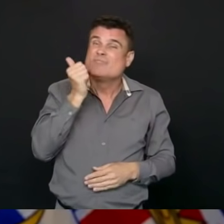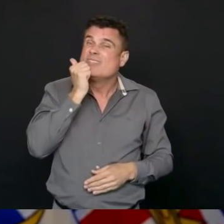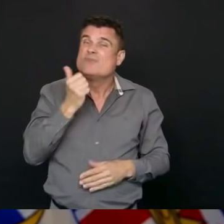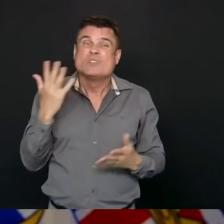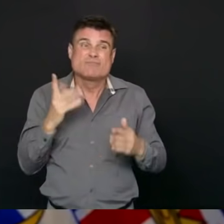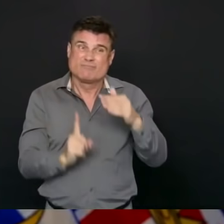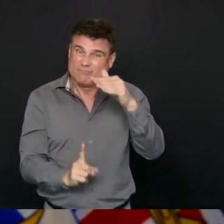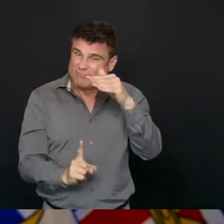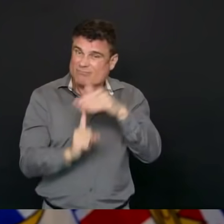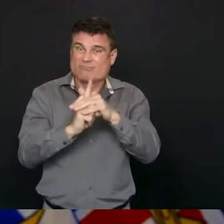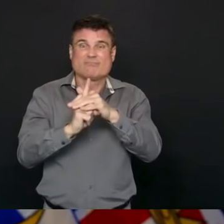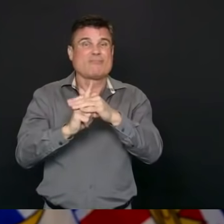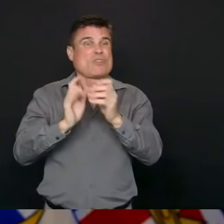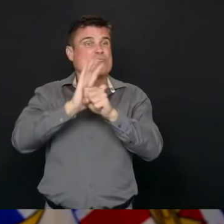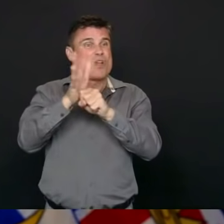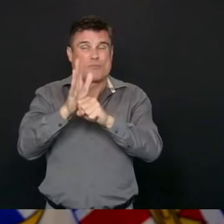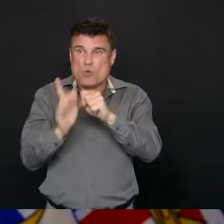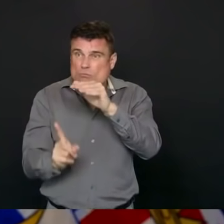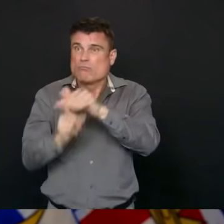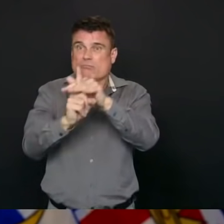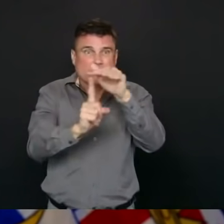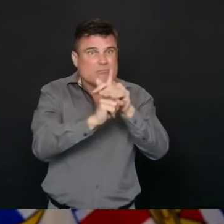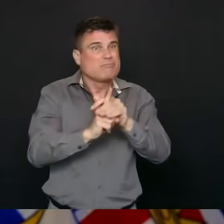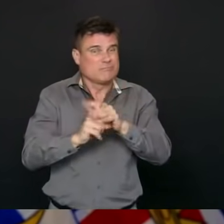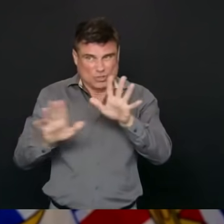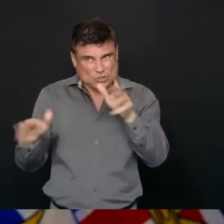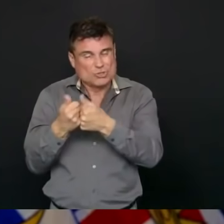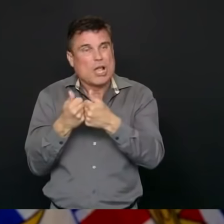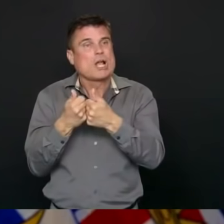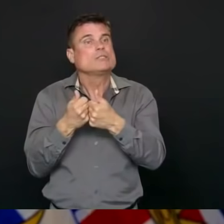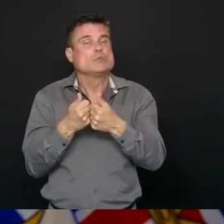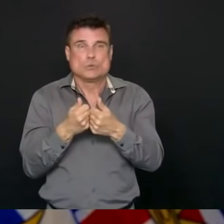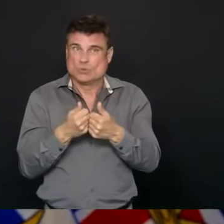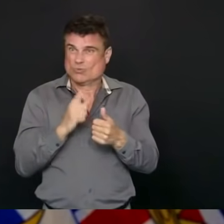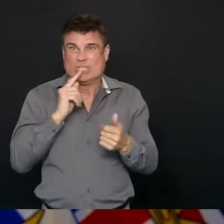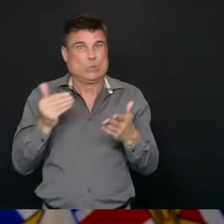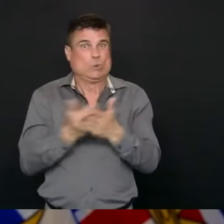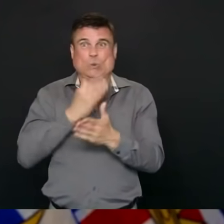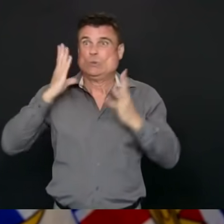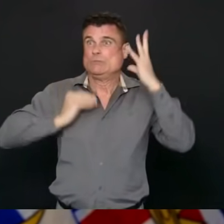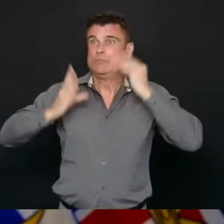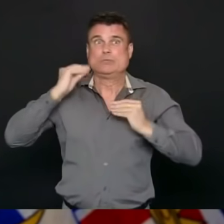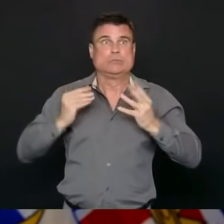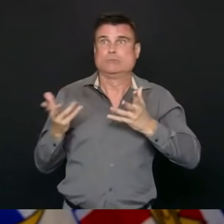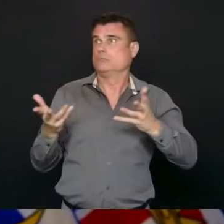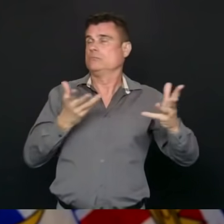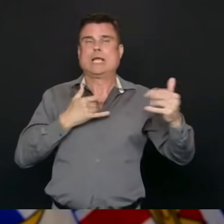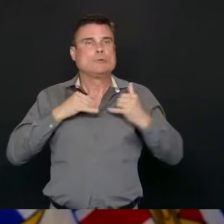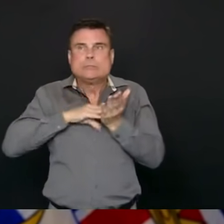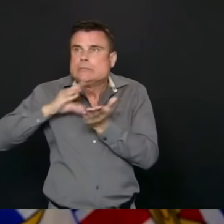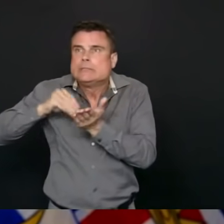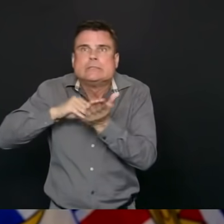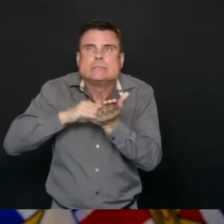and we will adjust in the coming weeks and months as we learn. We are learning as much as we can so that we are